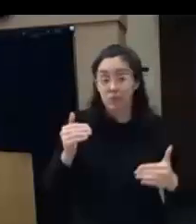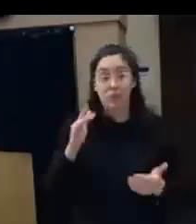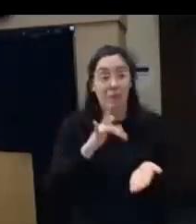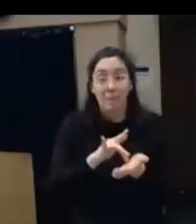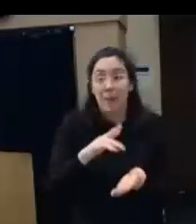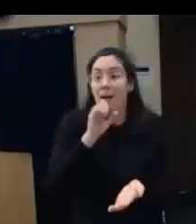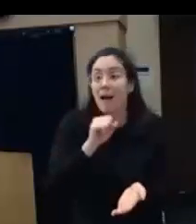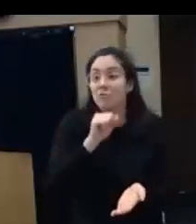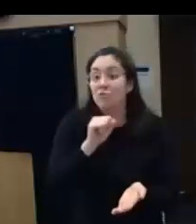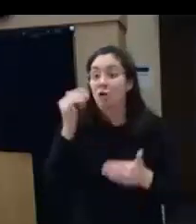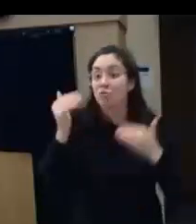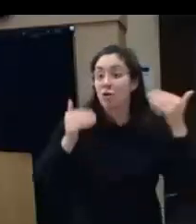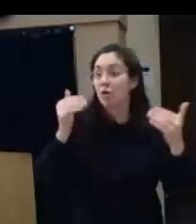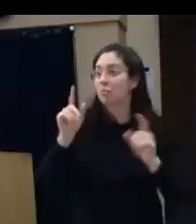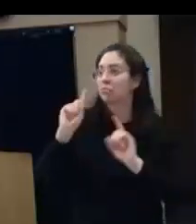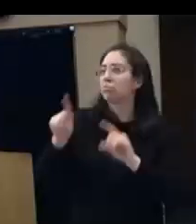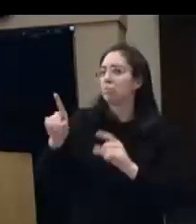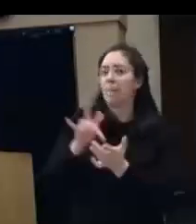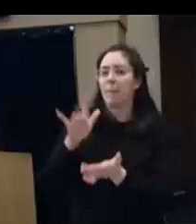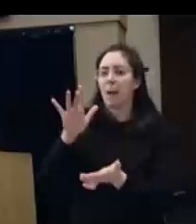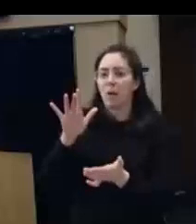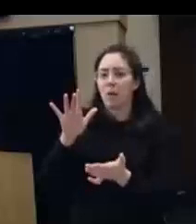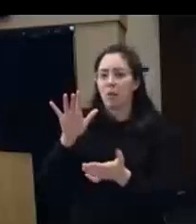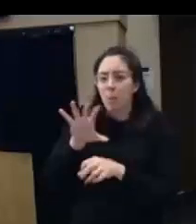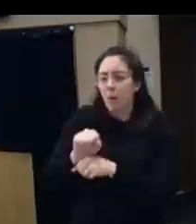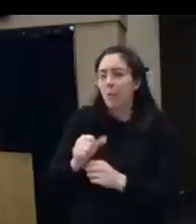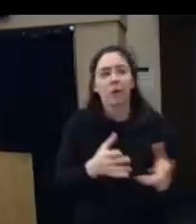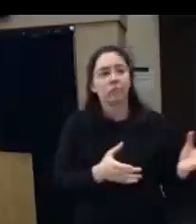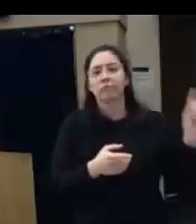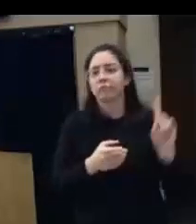old older adults go to medical appointments and they take a spouse or a family member friend our